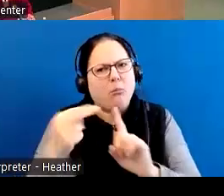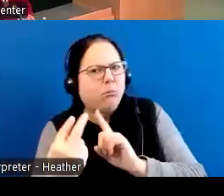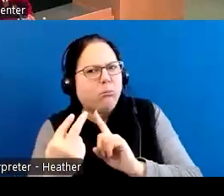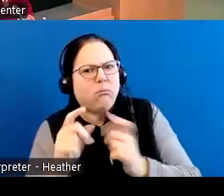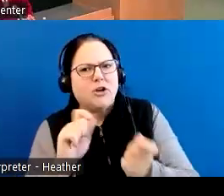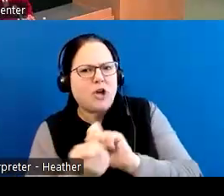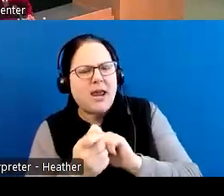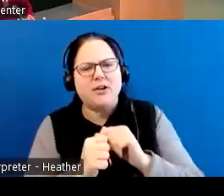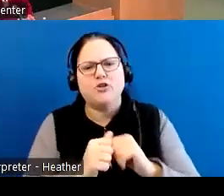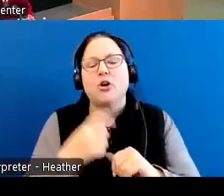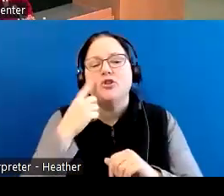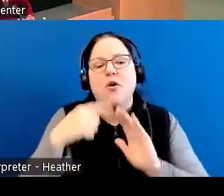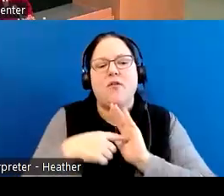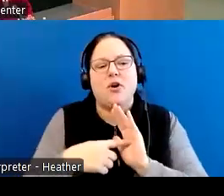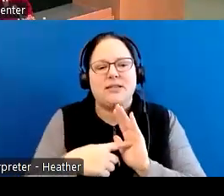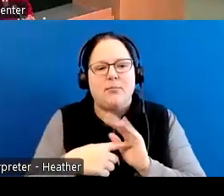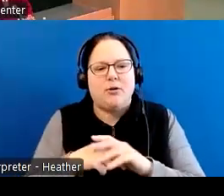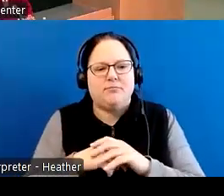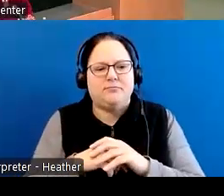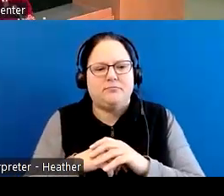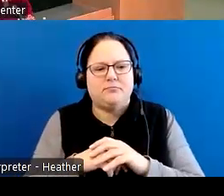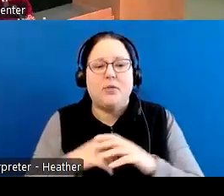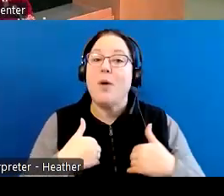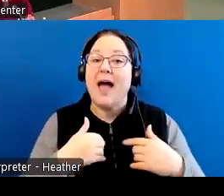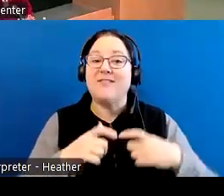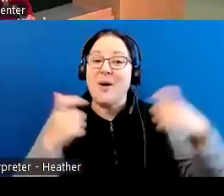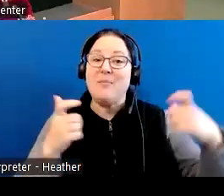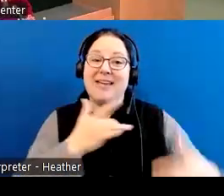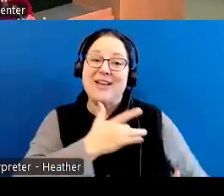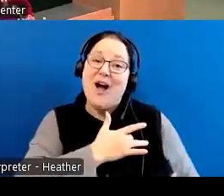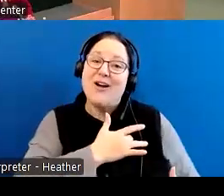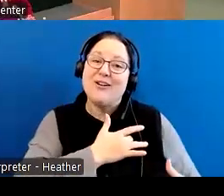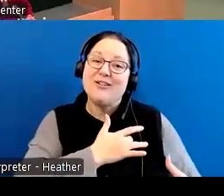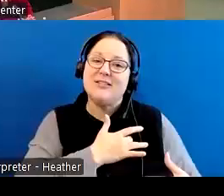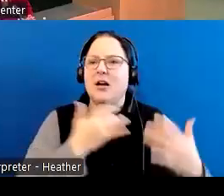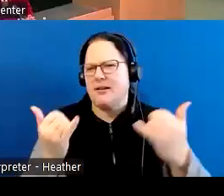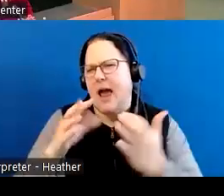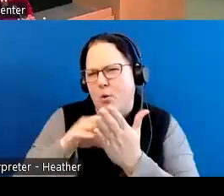on empathy so um you you have a big heart um now let's learn some boundaries um you know think